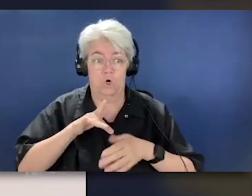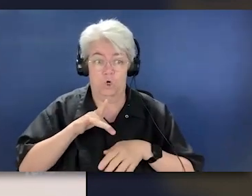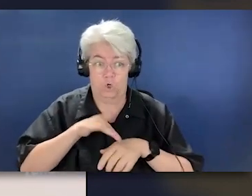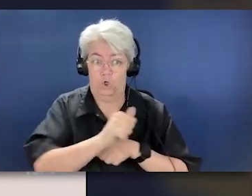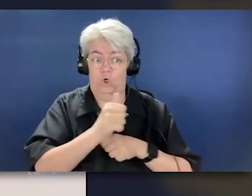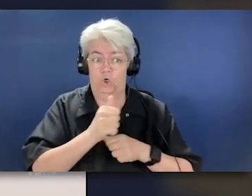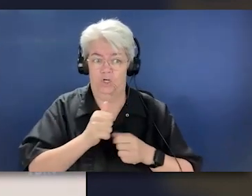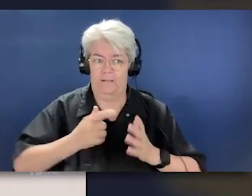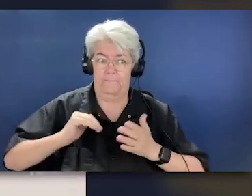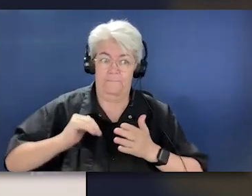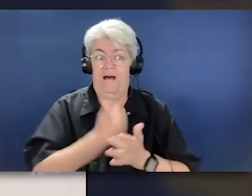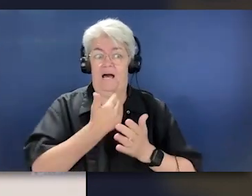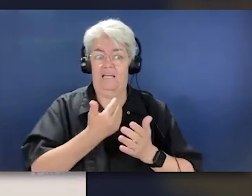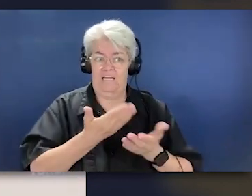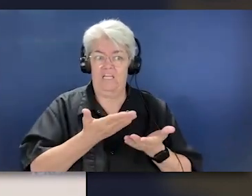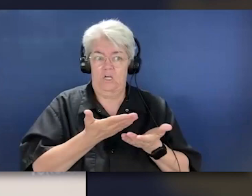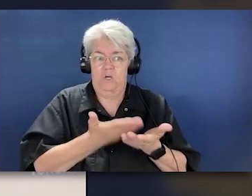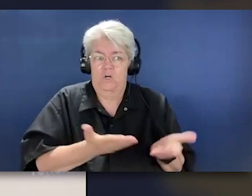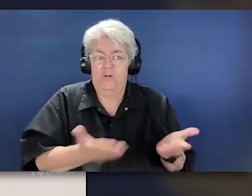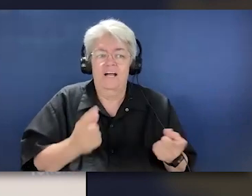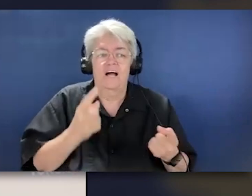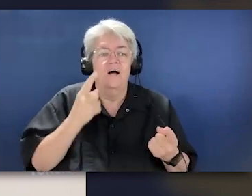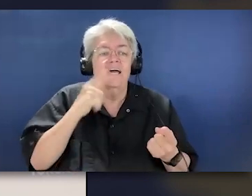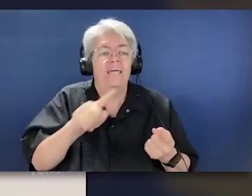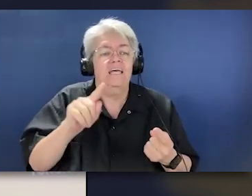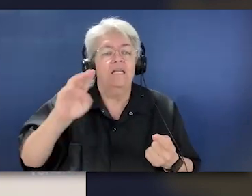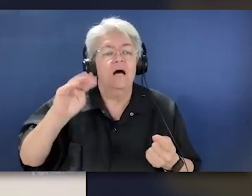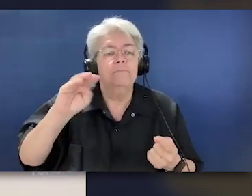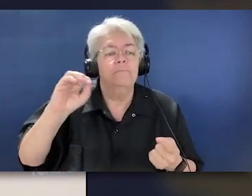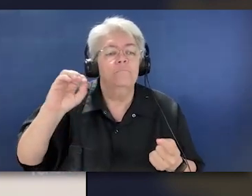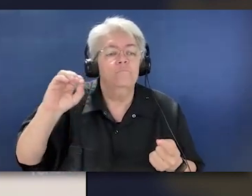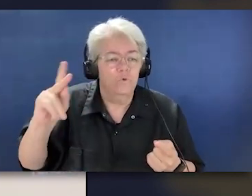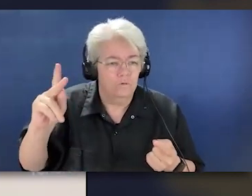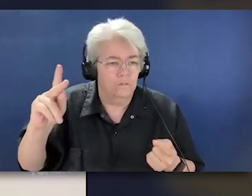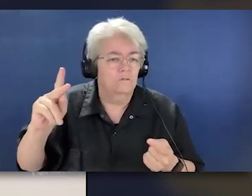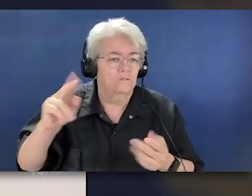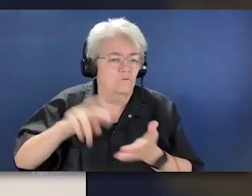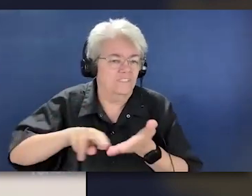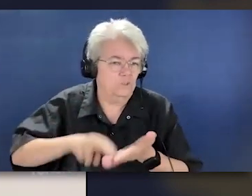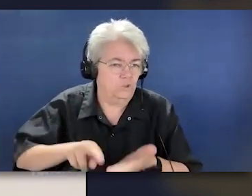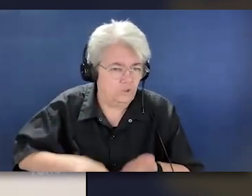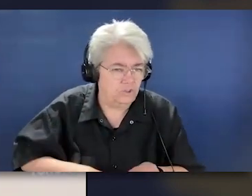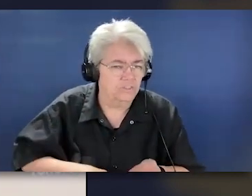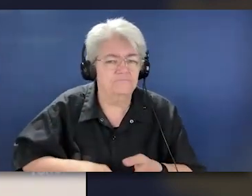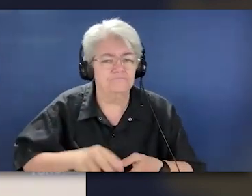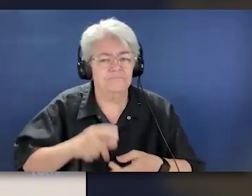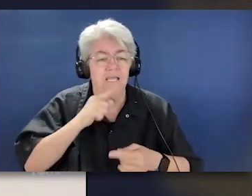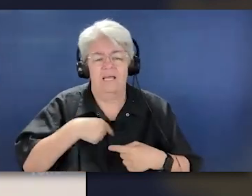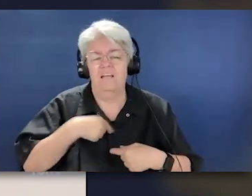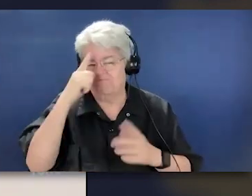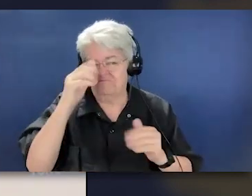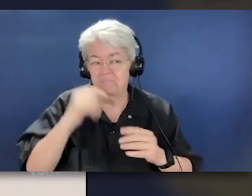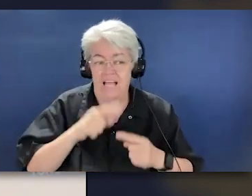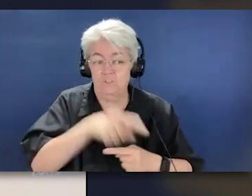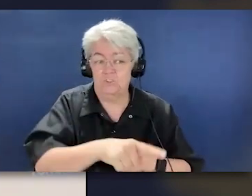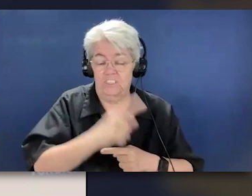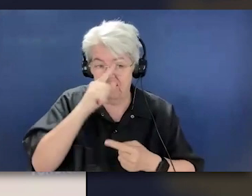will come up in this presentation somehow—I’m just betting—and an ethnographer of Twitter as